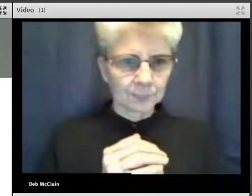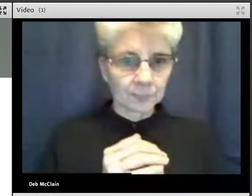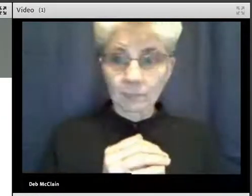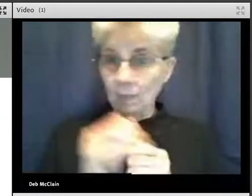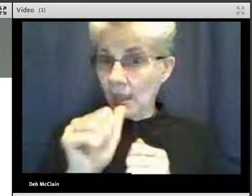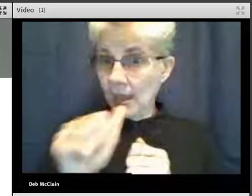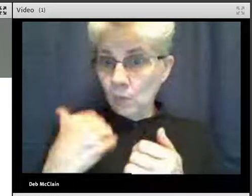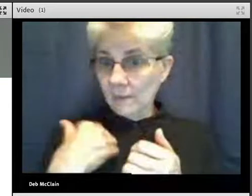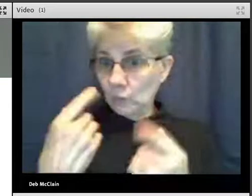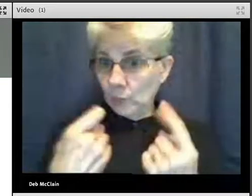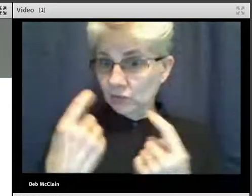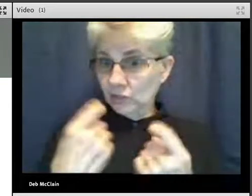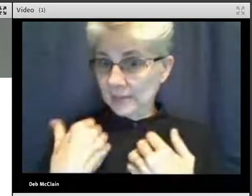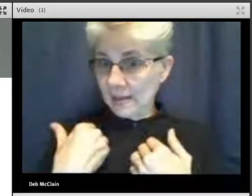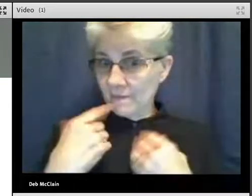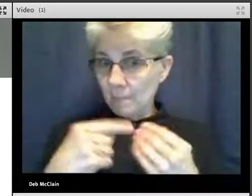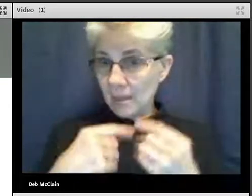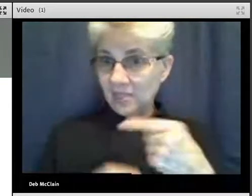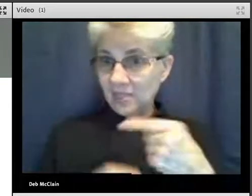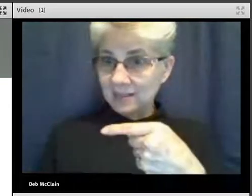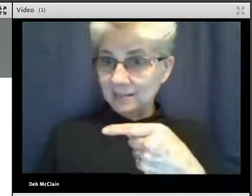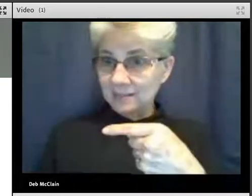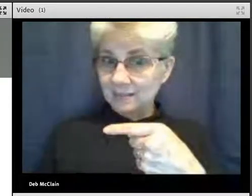Does anybody have any questions about this?